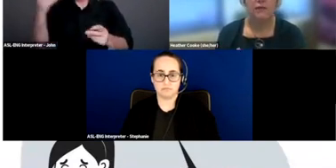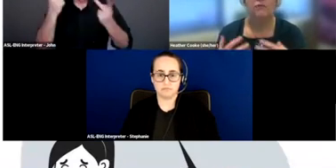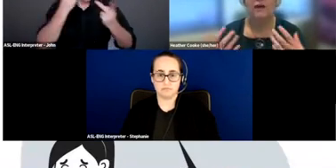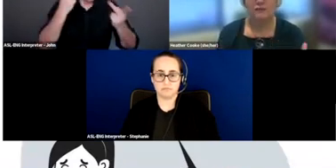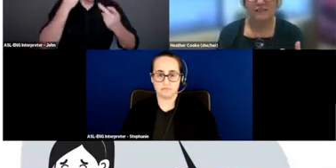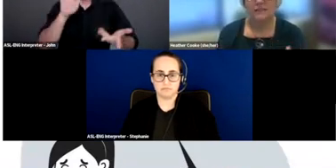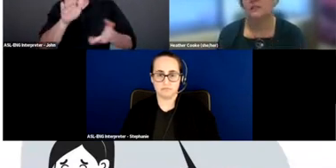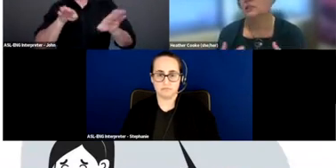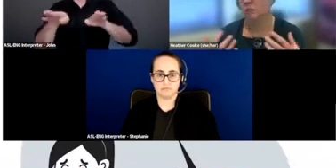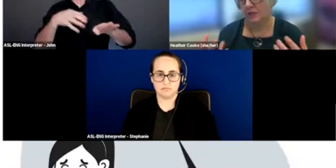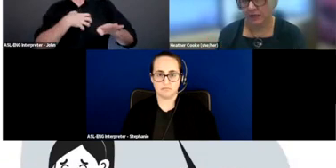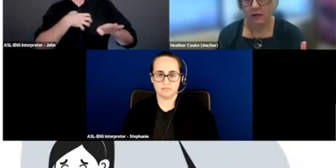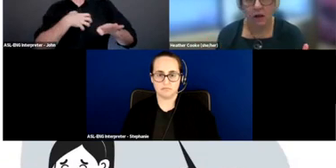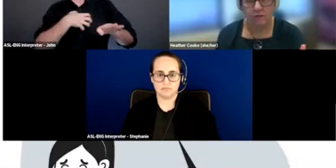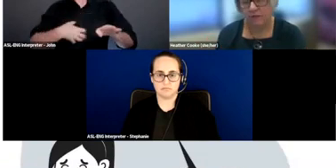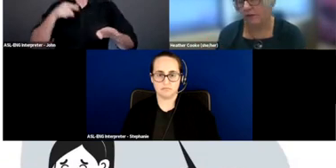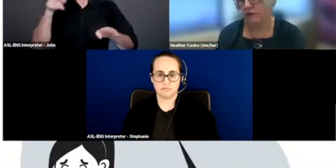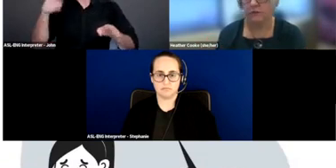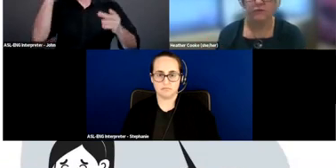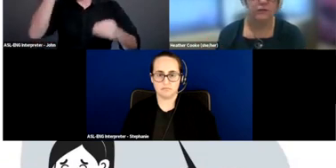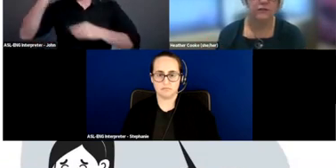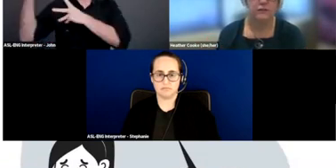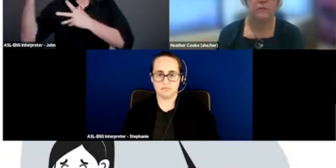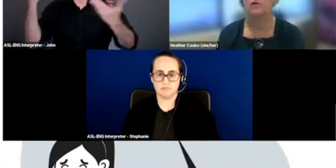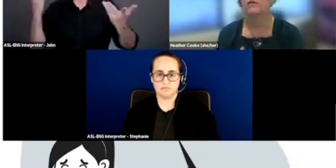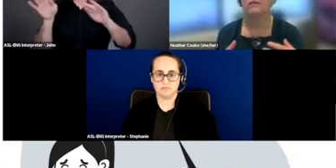But those references to brushing it off others referred to the